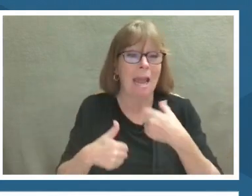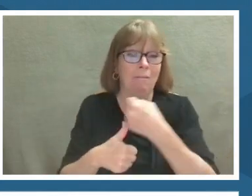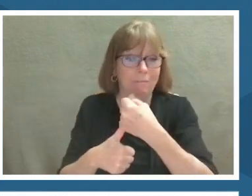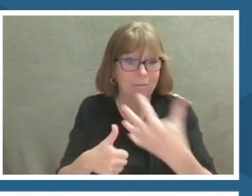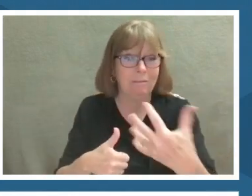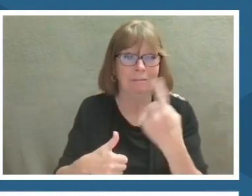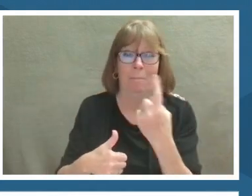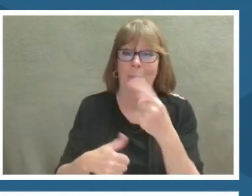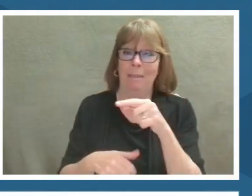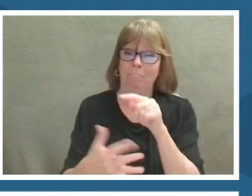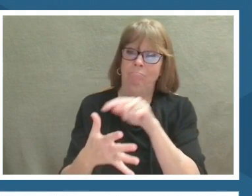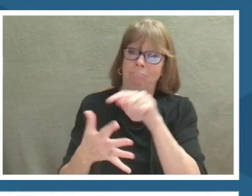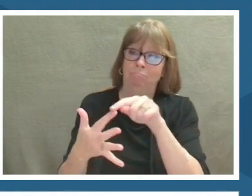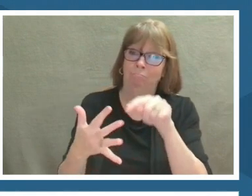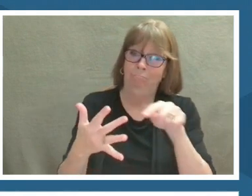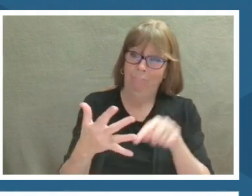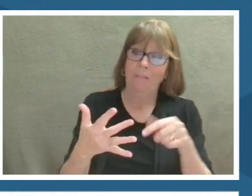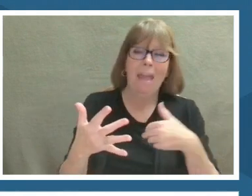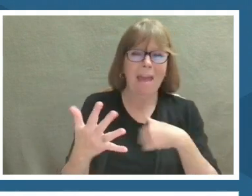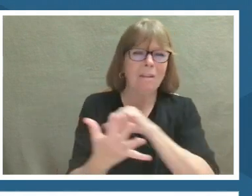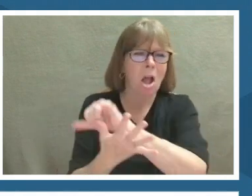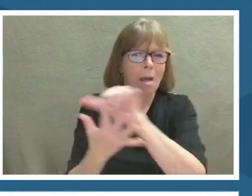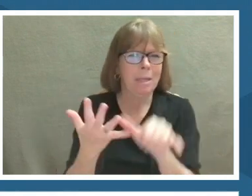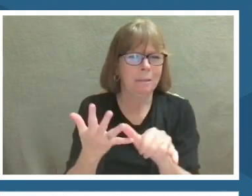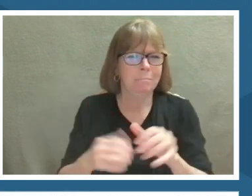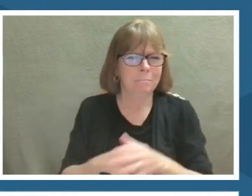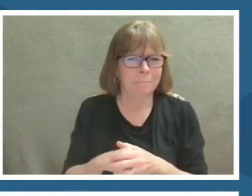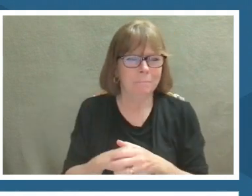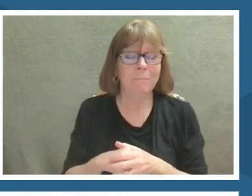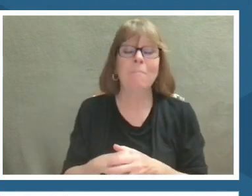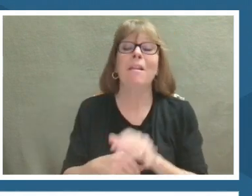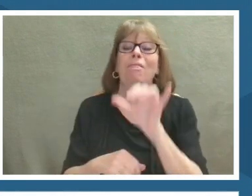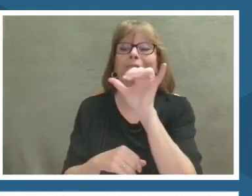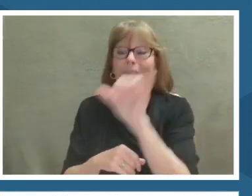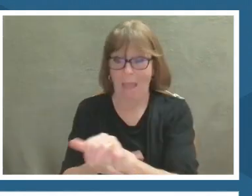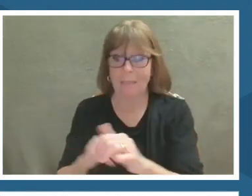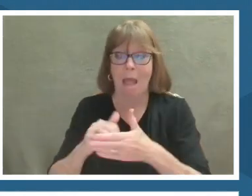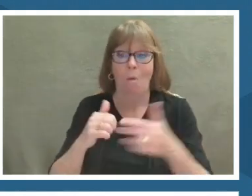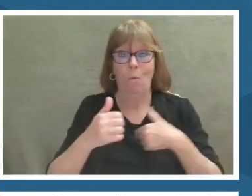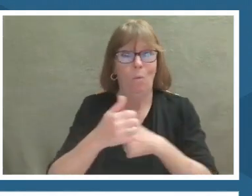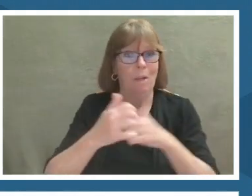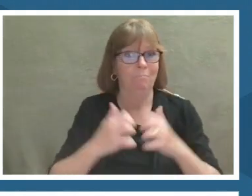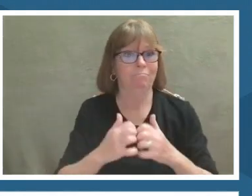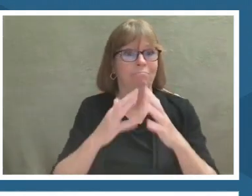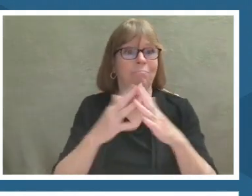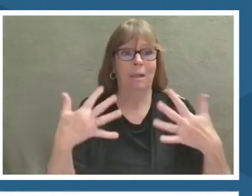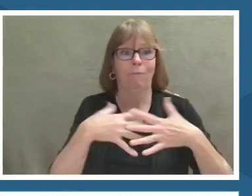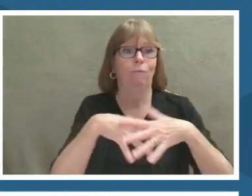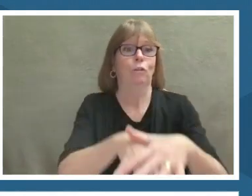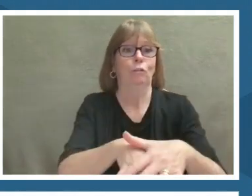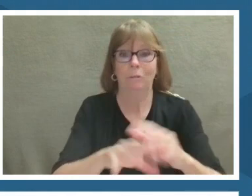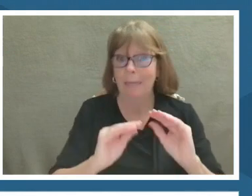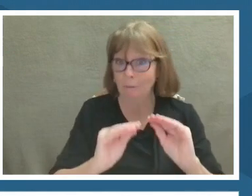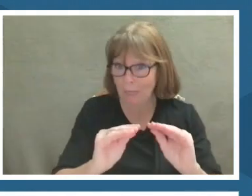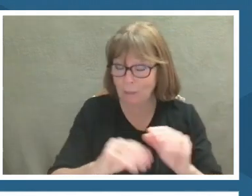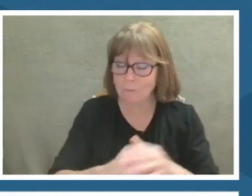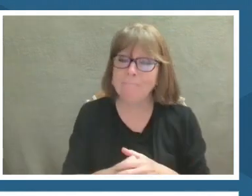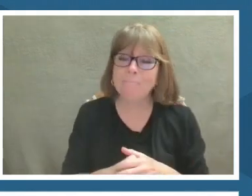foundation for convergence education so if you think about this and again